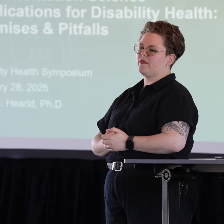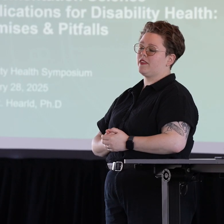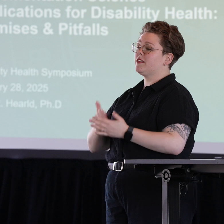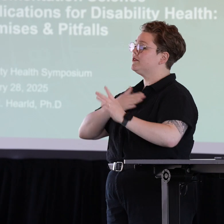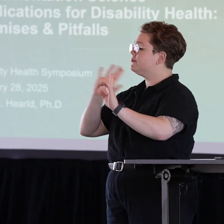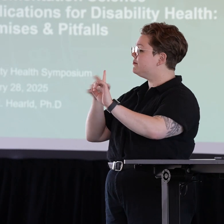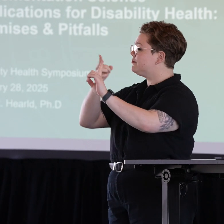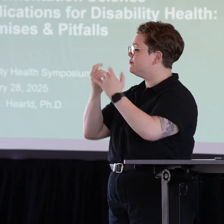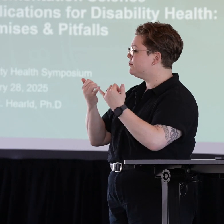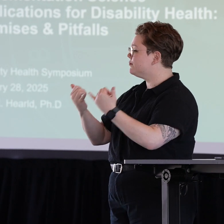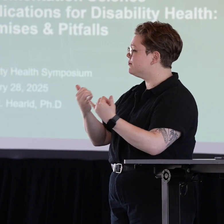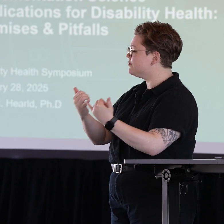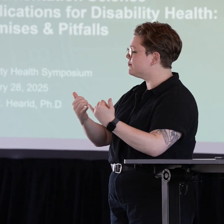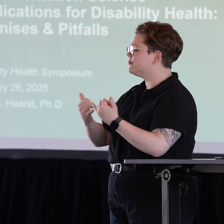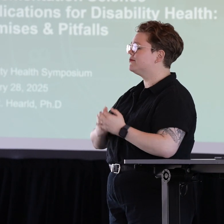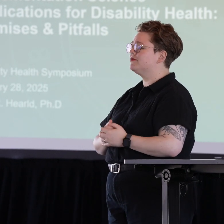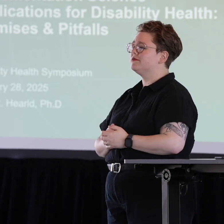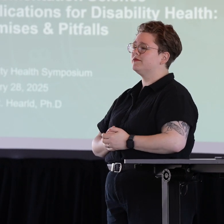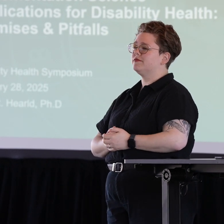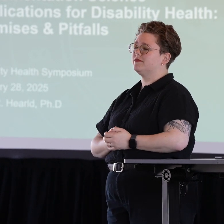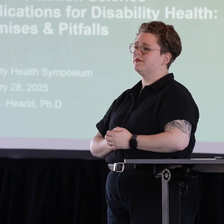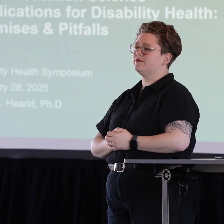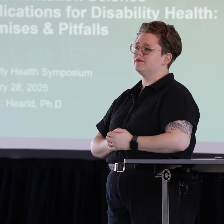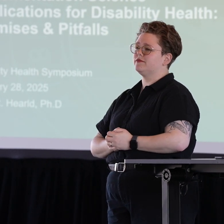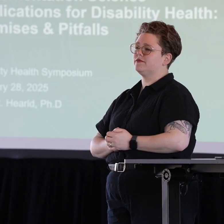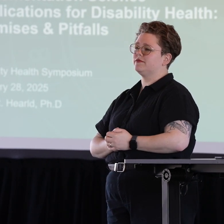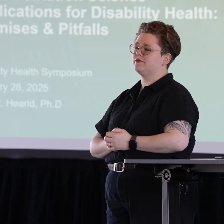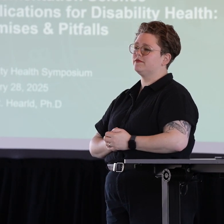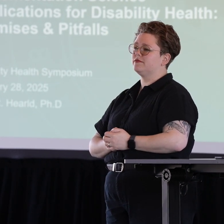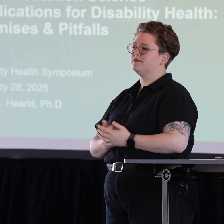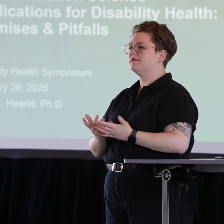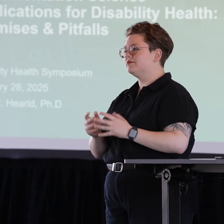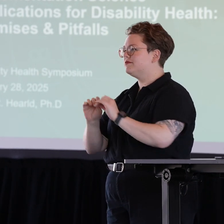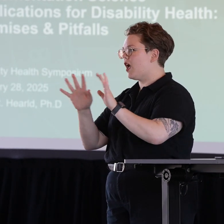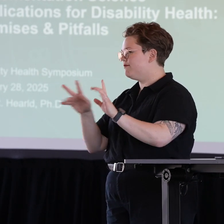here today is to talk a little bit about implement- Well, obviously, to talk about implementation science. And I